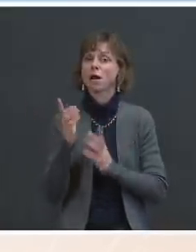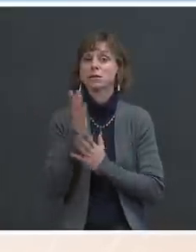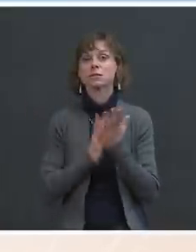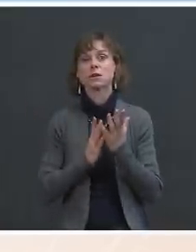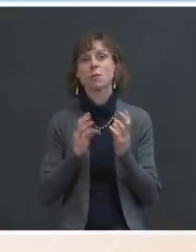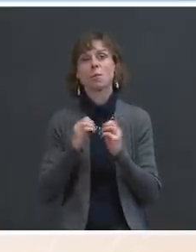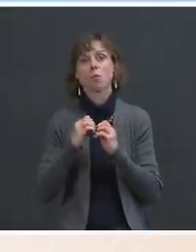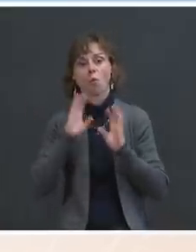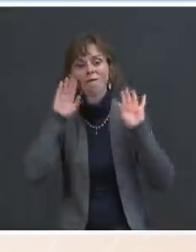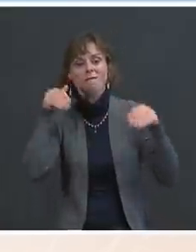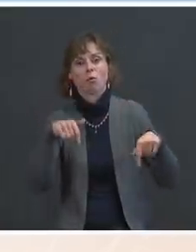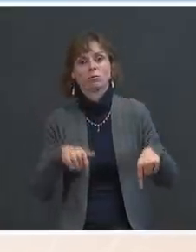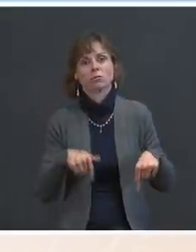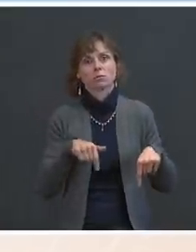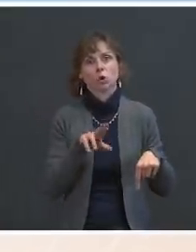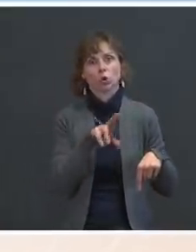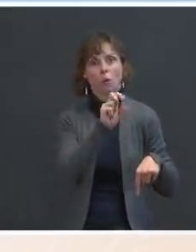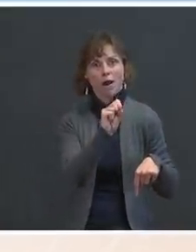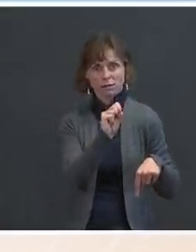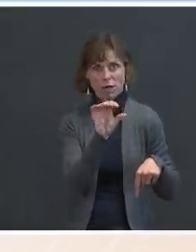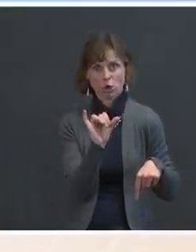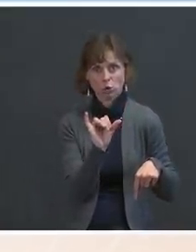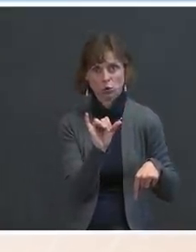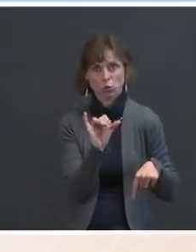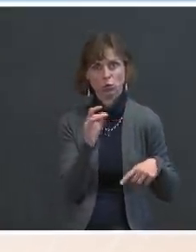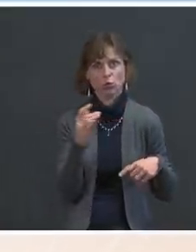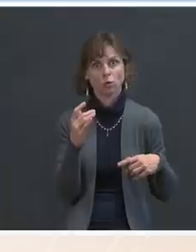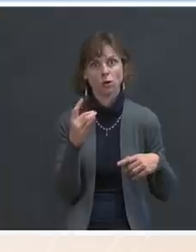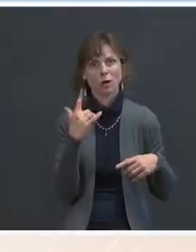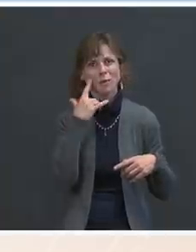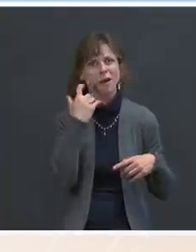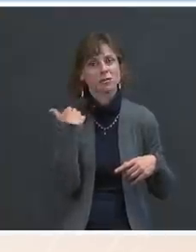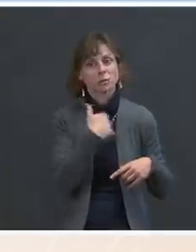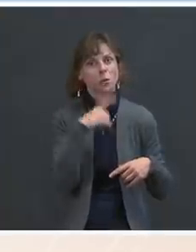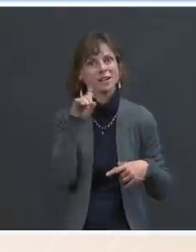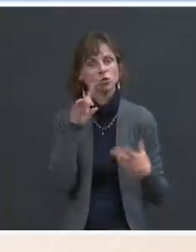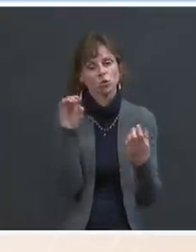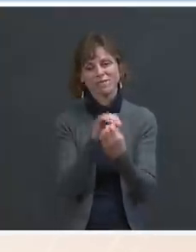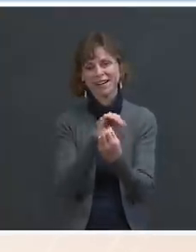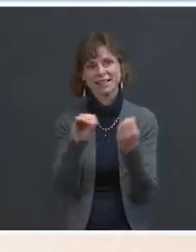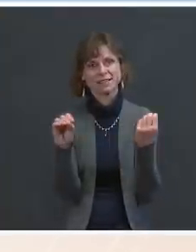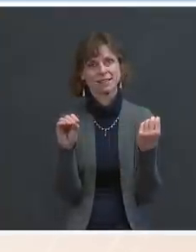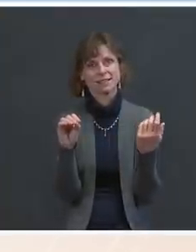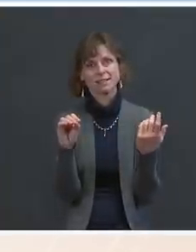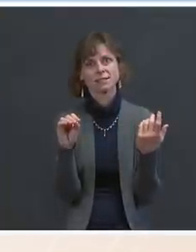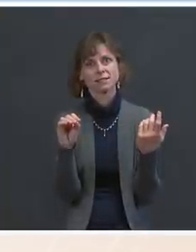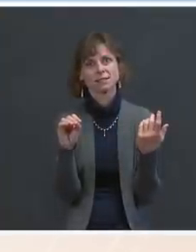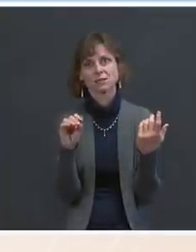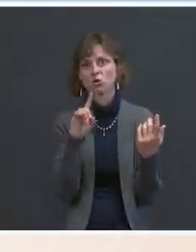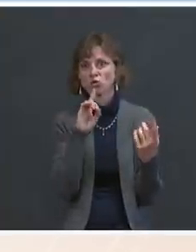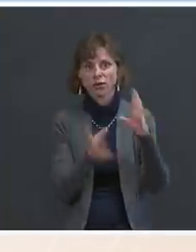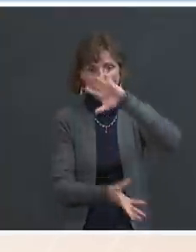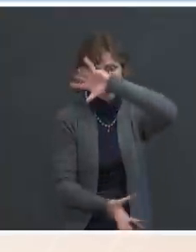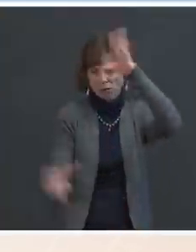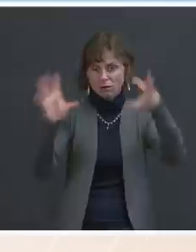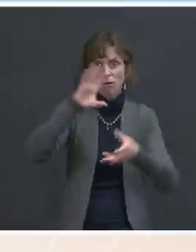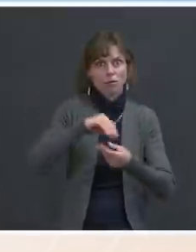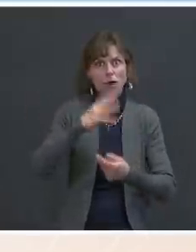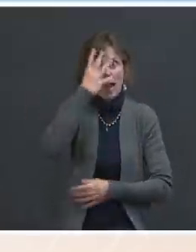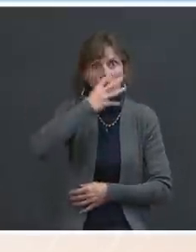as well to fix the whole extent of our immigration processing. The Press: And what else is the administration